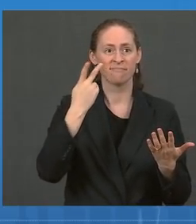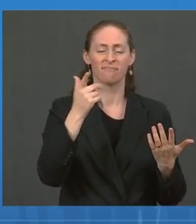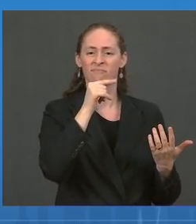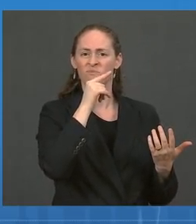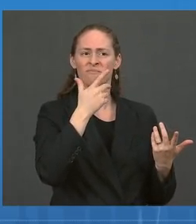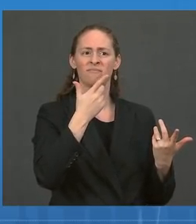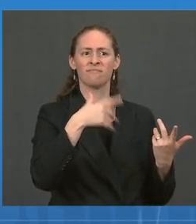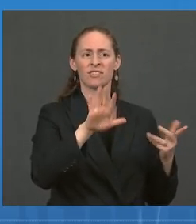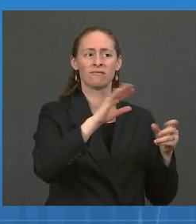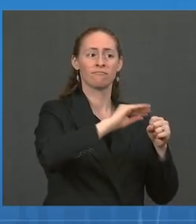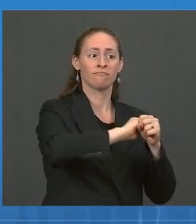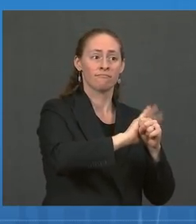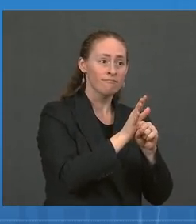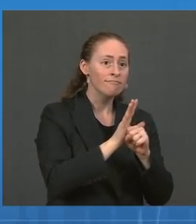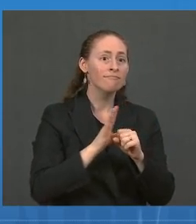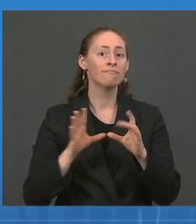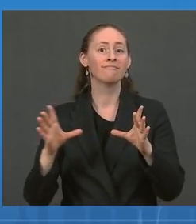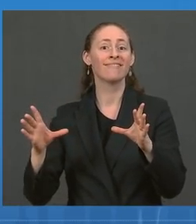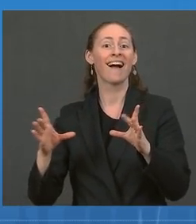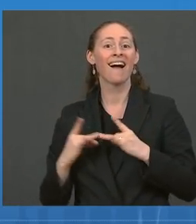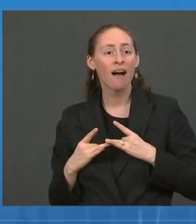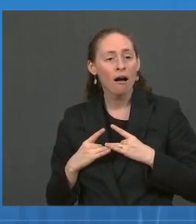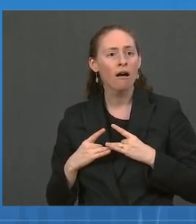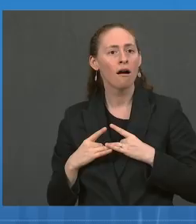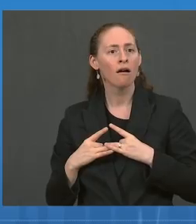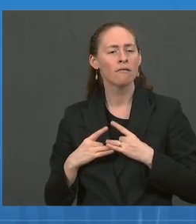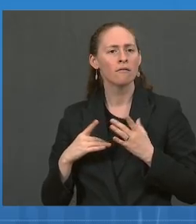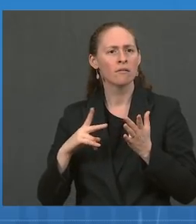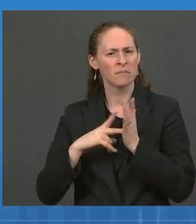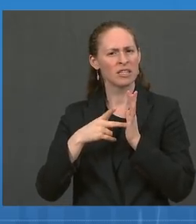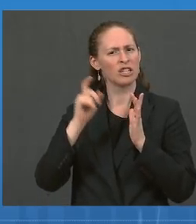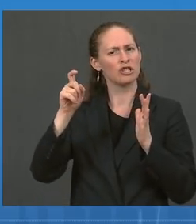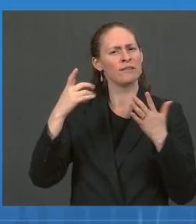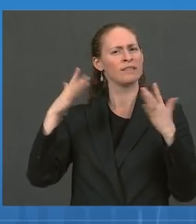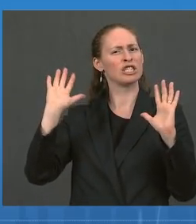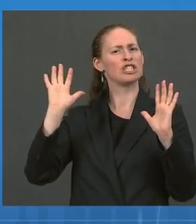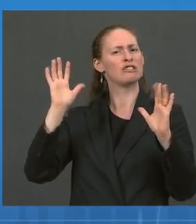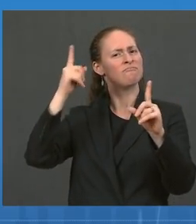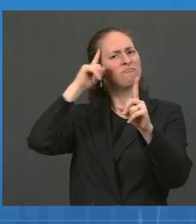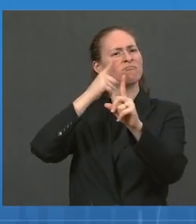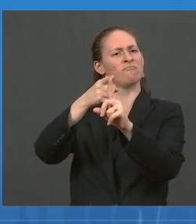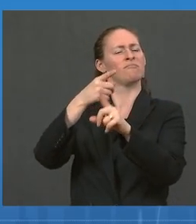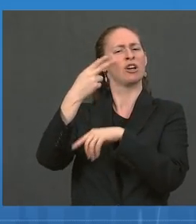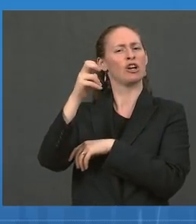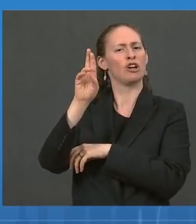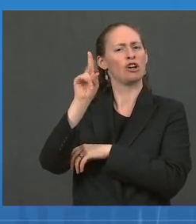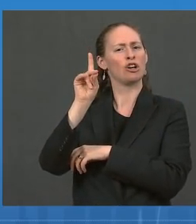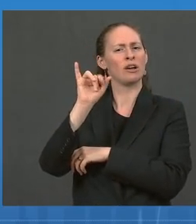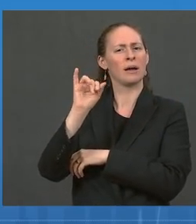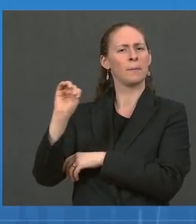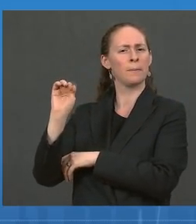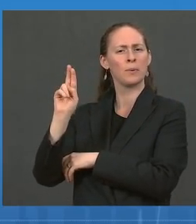shouldn't we have reached herd immunity in that population by now? Dr. Fauci: You know, as I've said so many times,